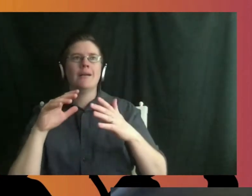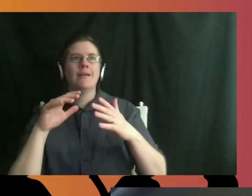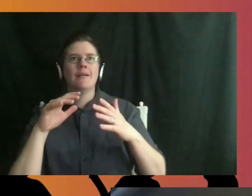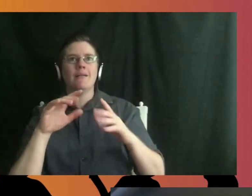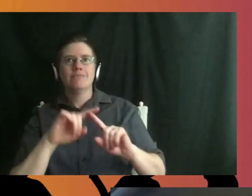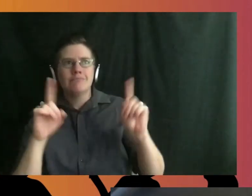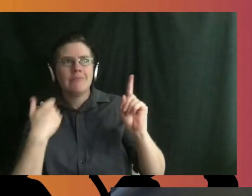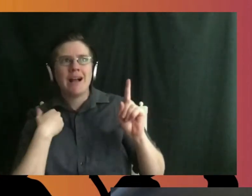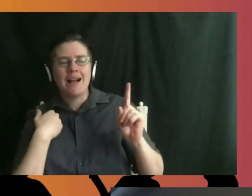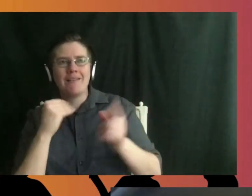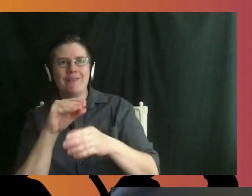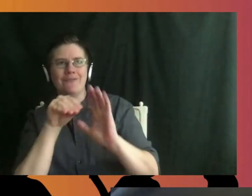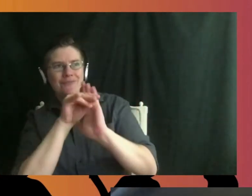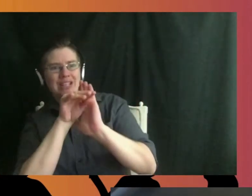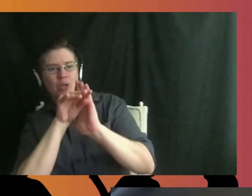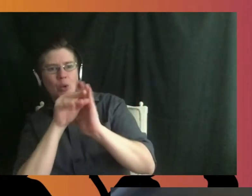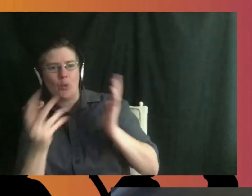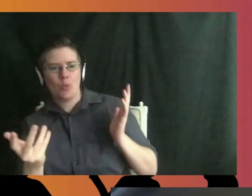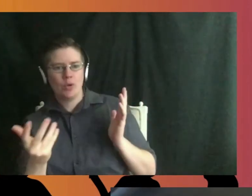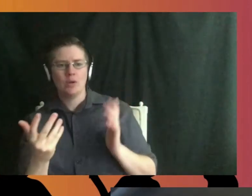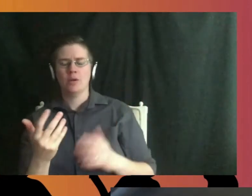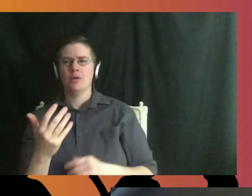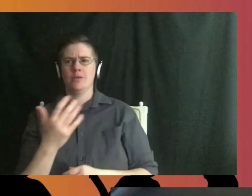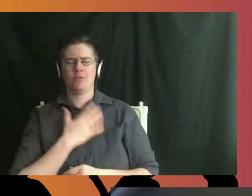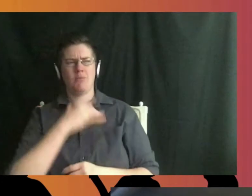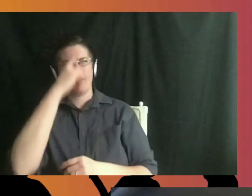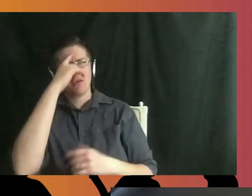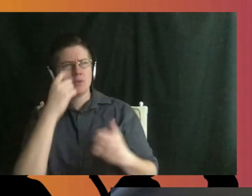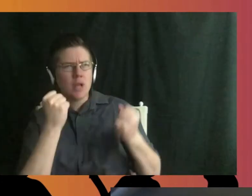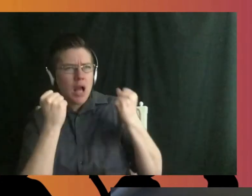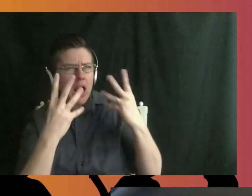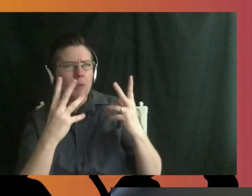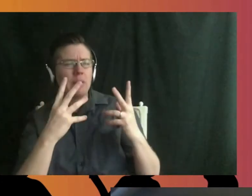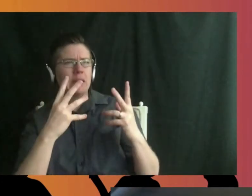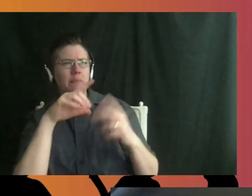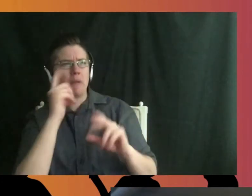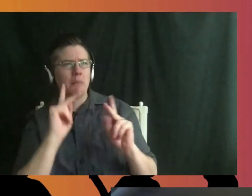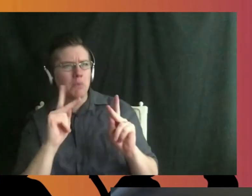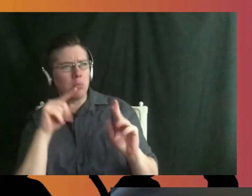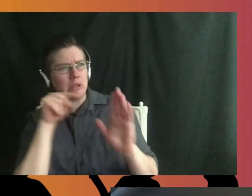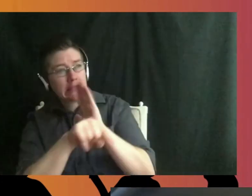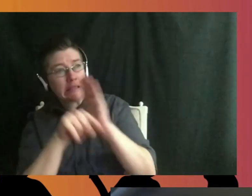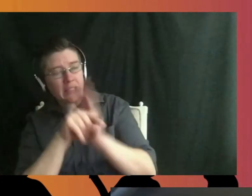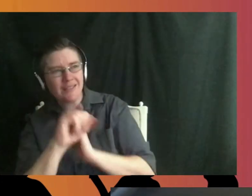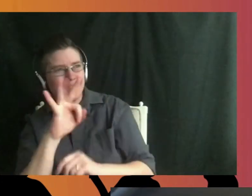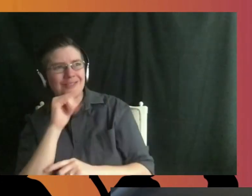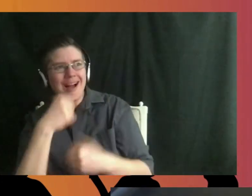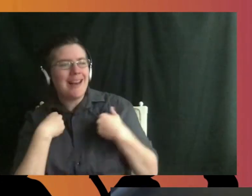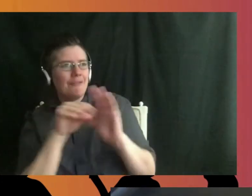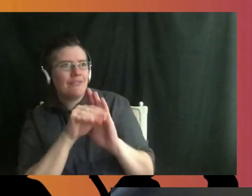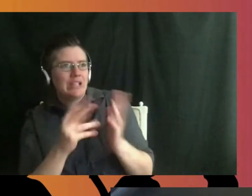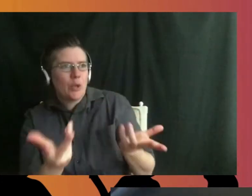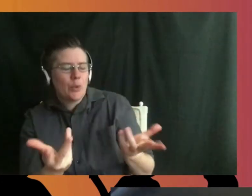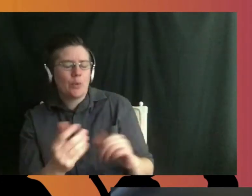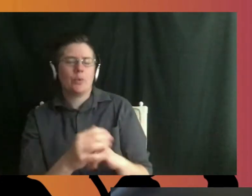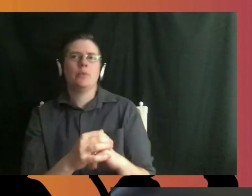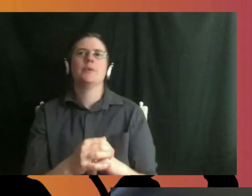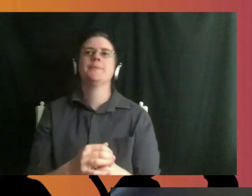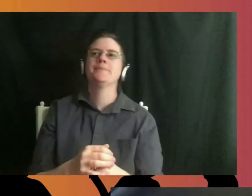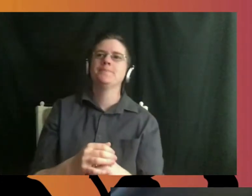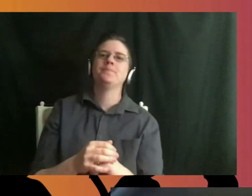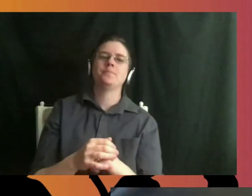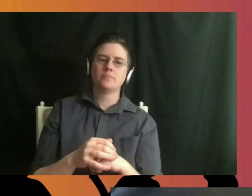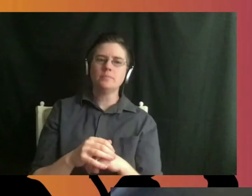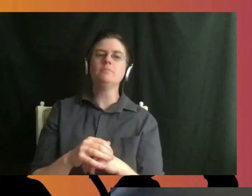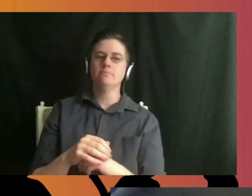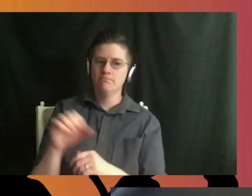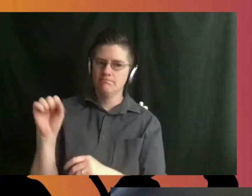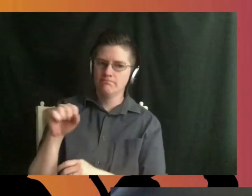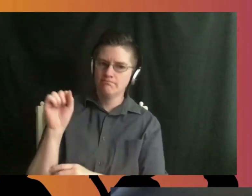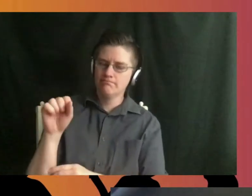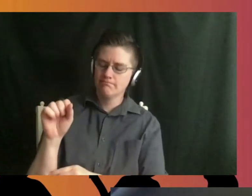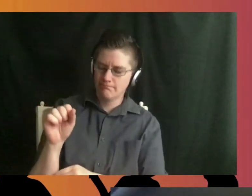been killed where there wasn't someone recording yeah um and it's like we we often talk about